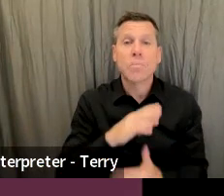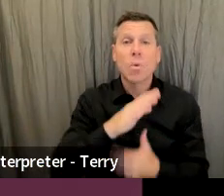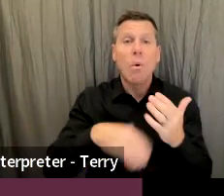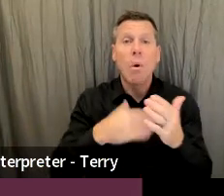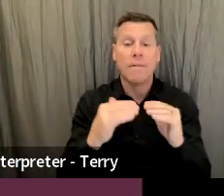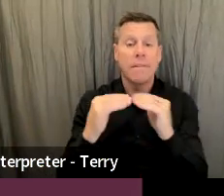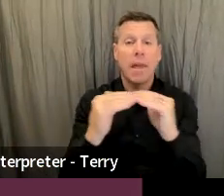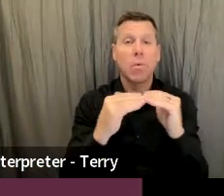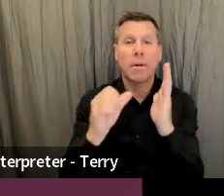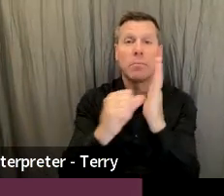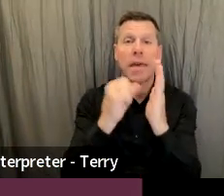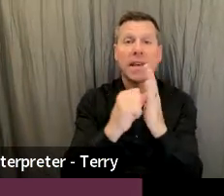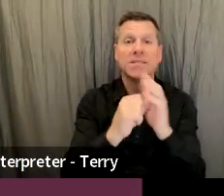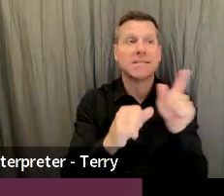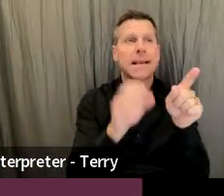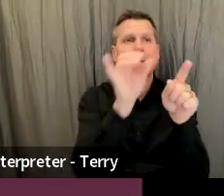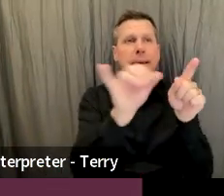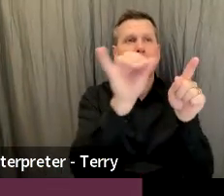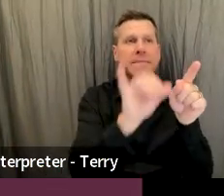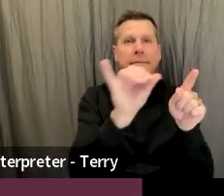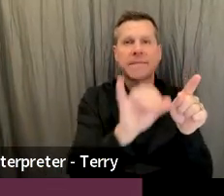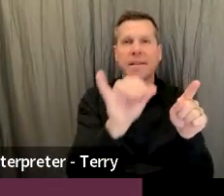So the objective is pretty consistent from page to page